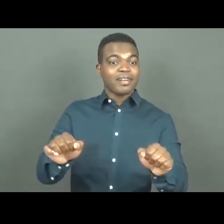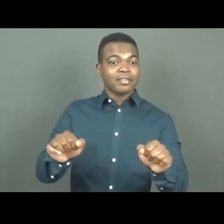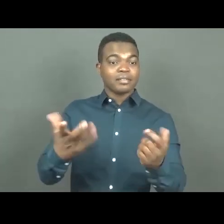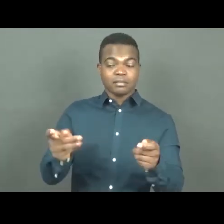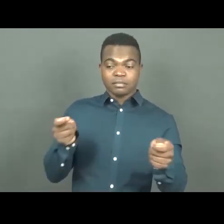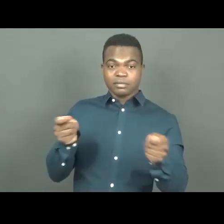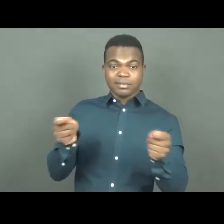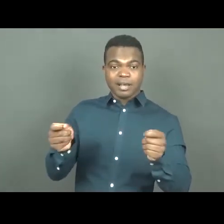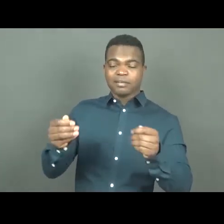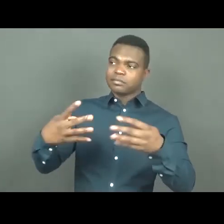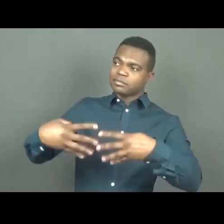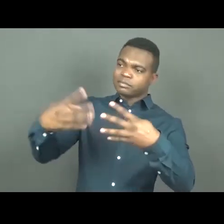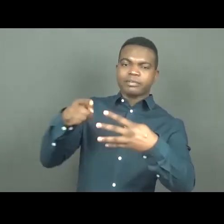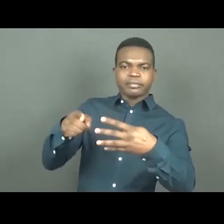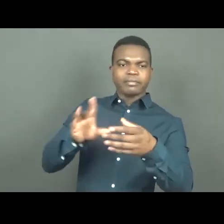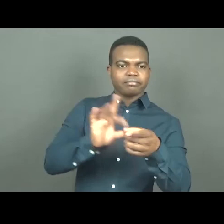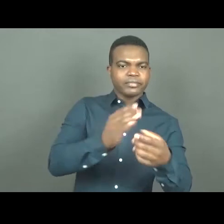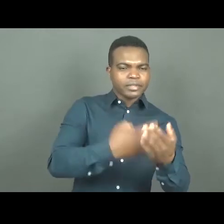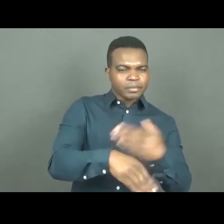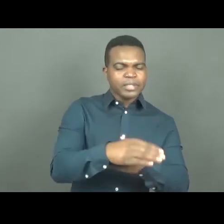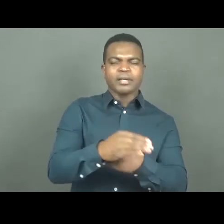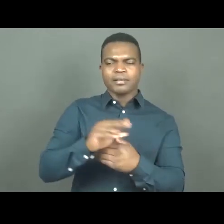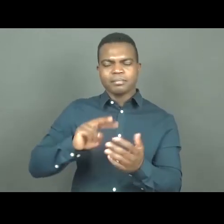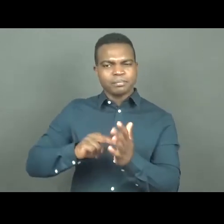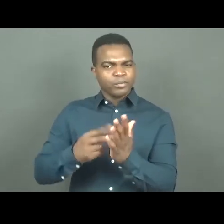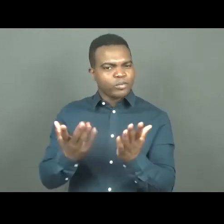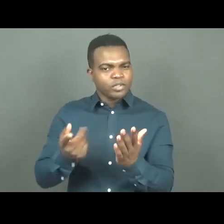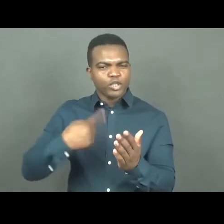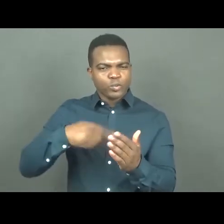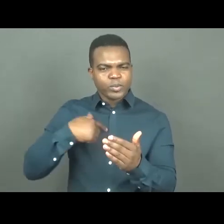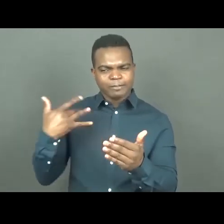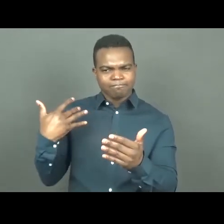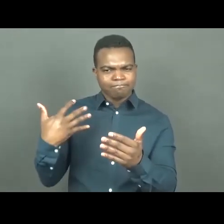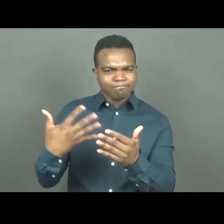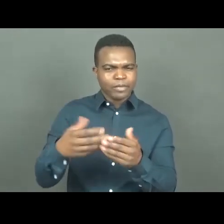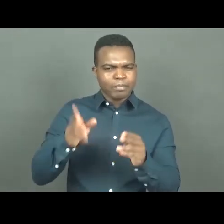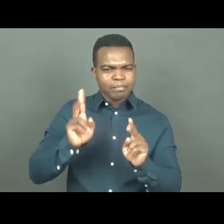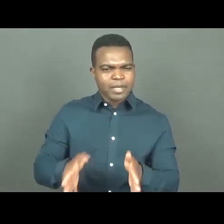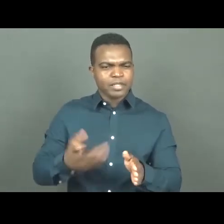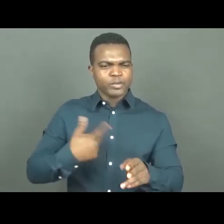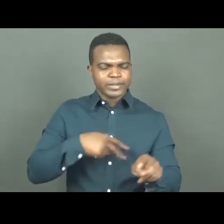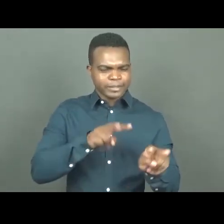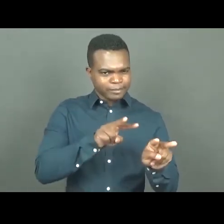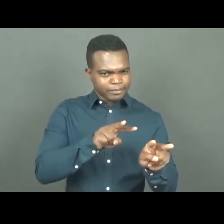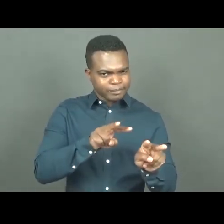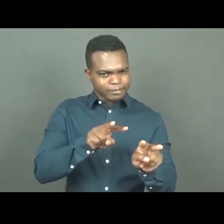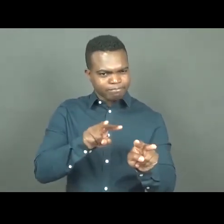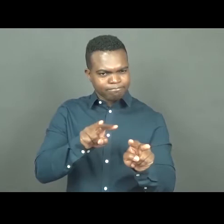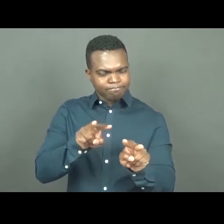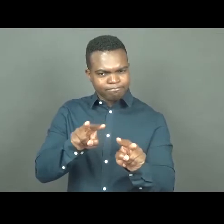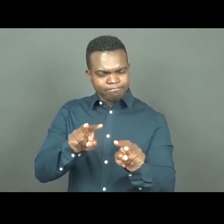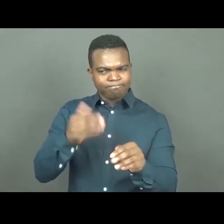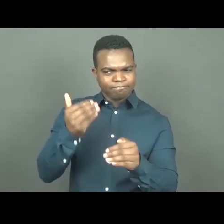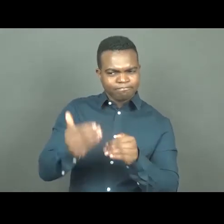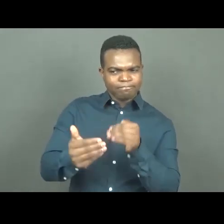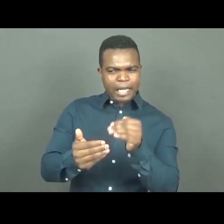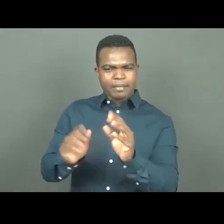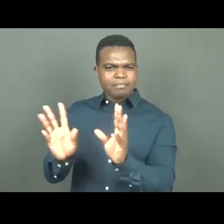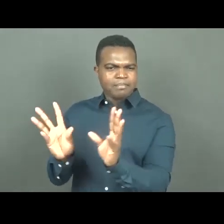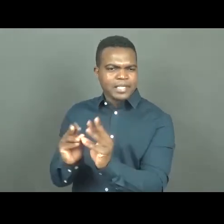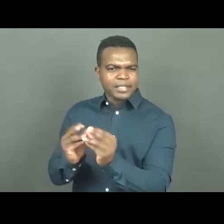Switzerland ratified the CRPD in 2014 and thereby committed itself to implementing